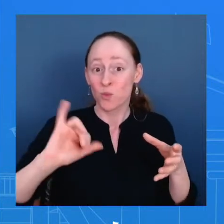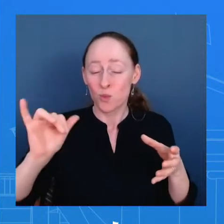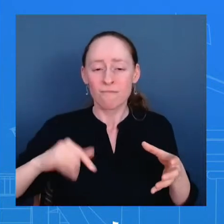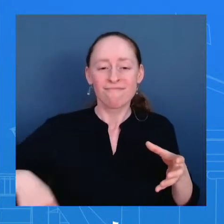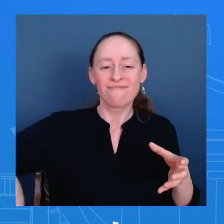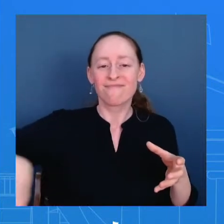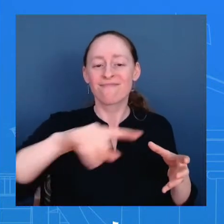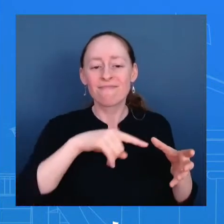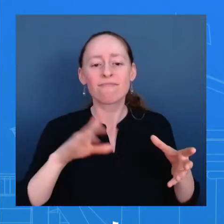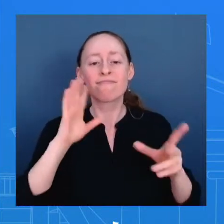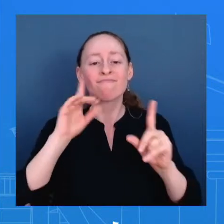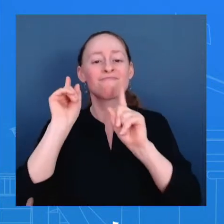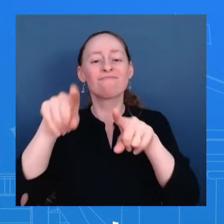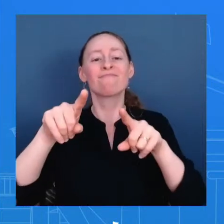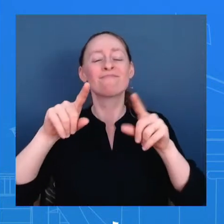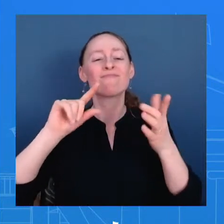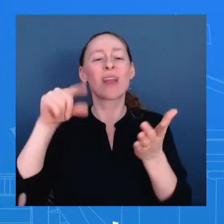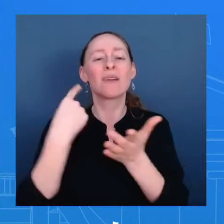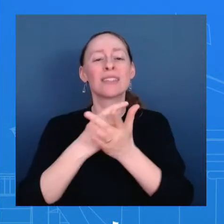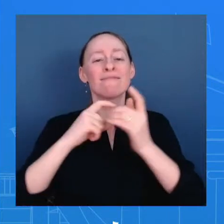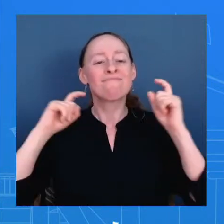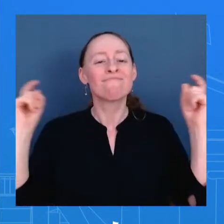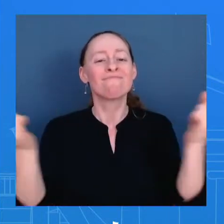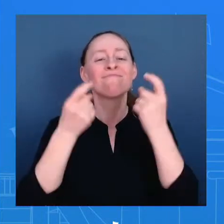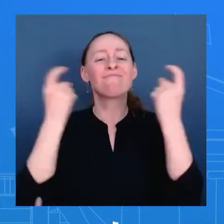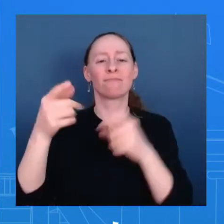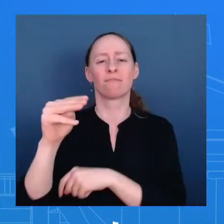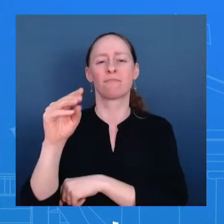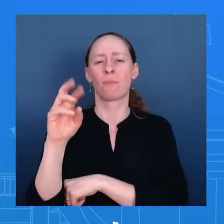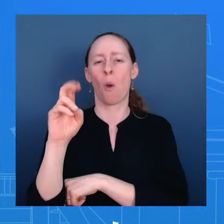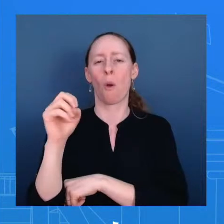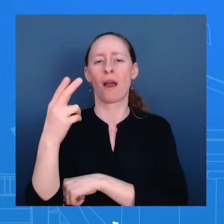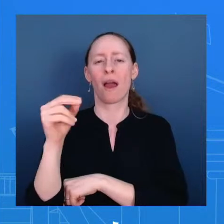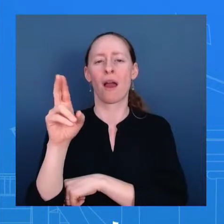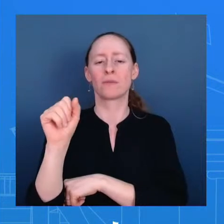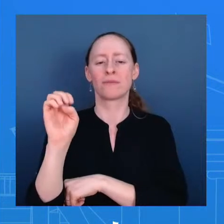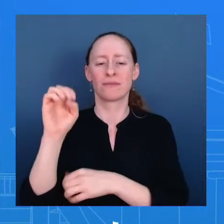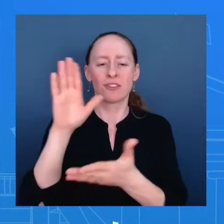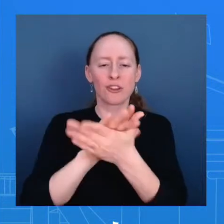where today the faculty voted to confer upon the President an honorary degree.